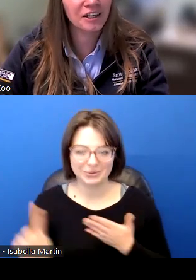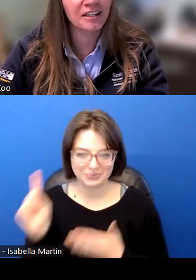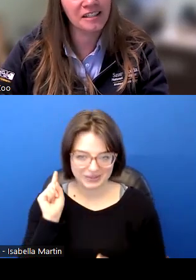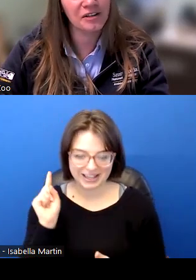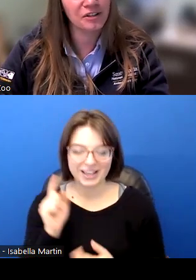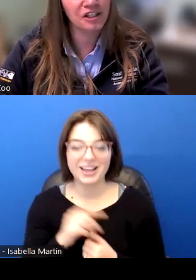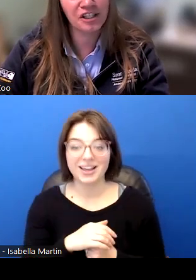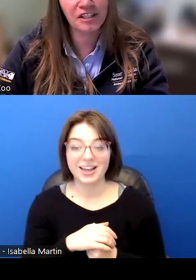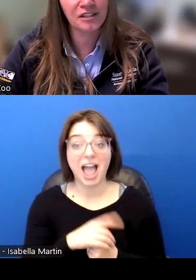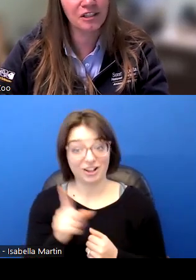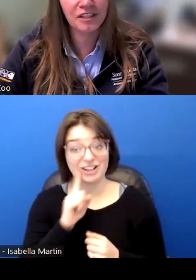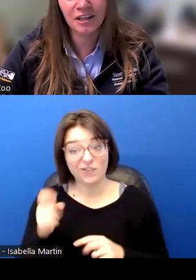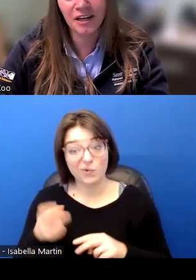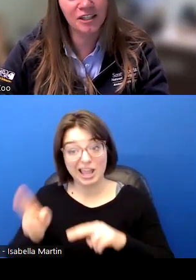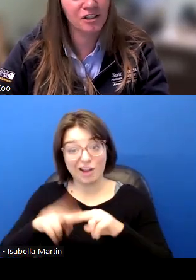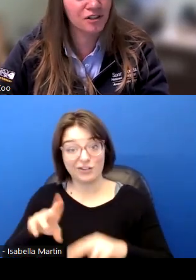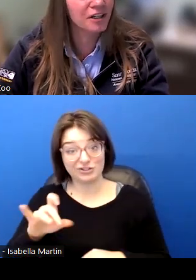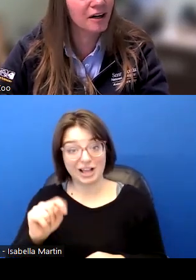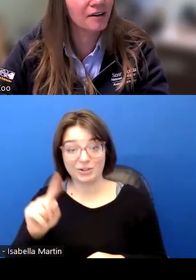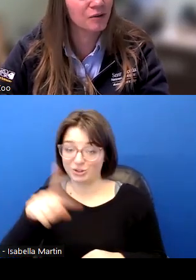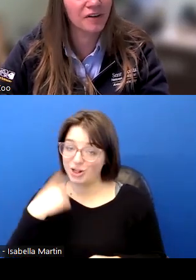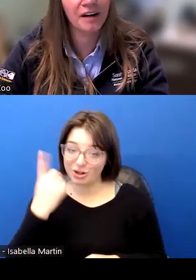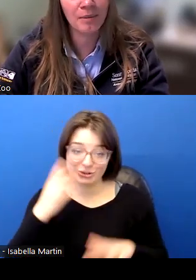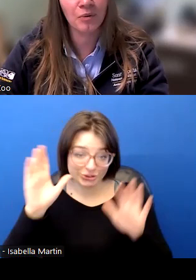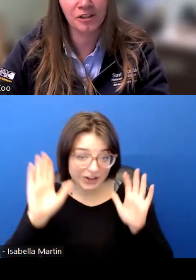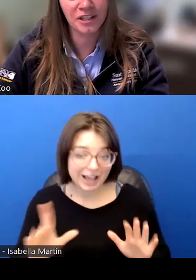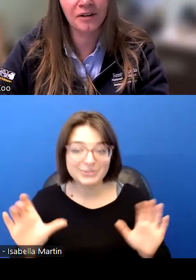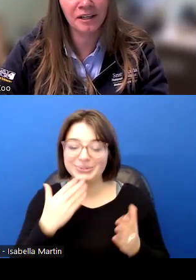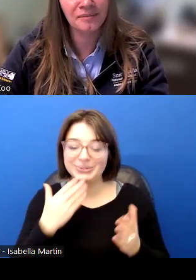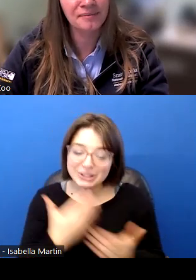increase. So she's looking great she's doing great we're very happy with where she's at right now.